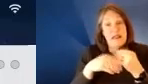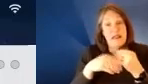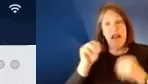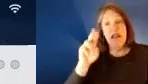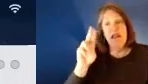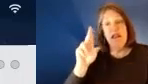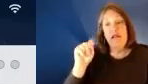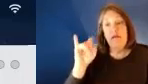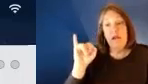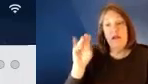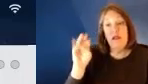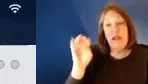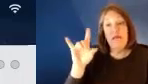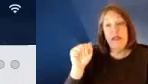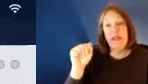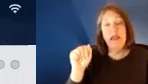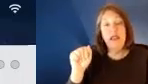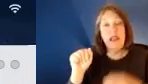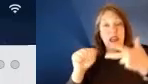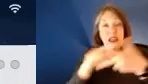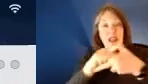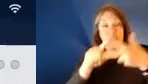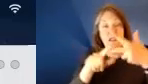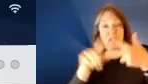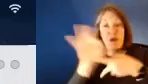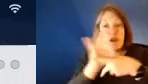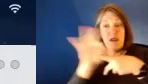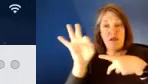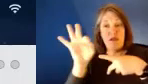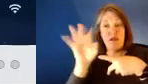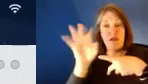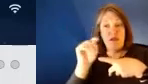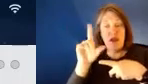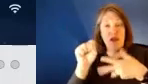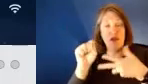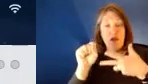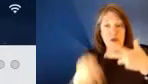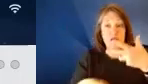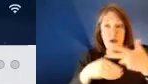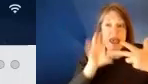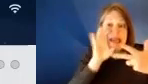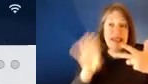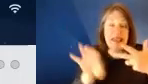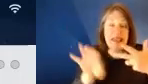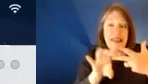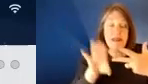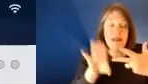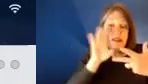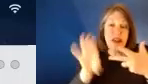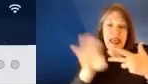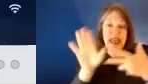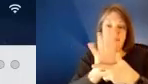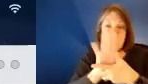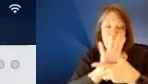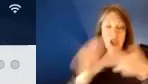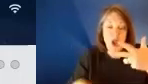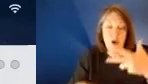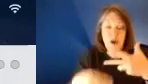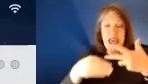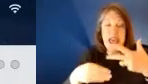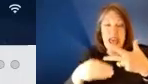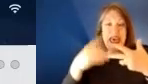three function tools. This is adding image, add a video link, and add a sound file.